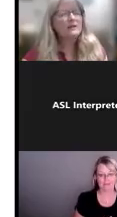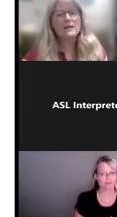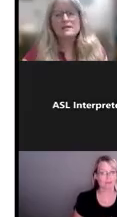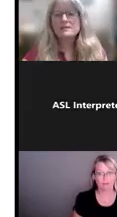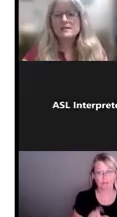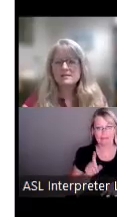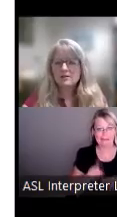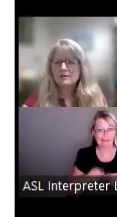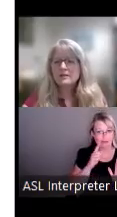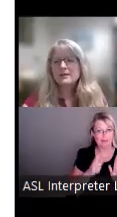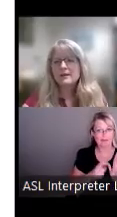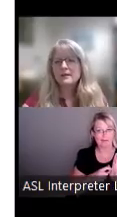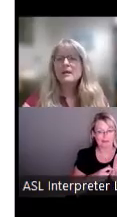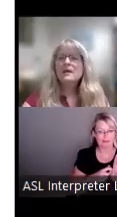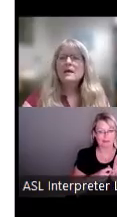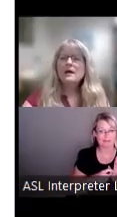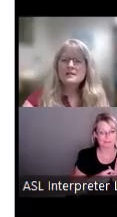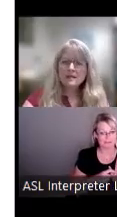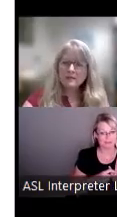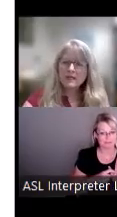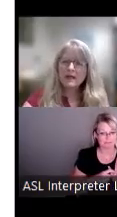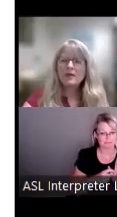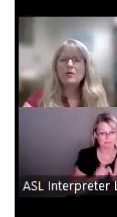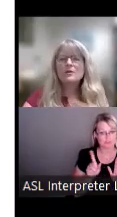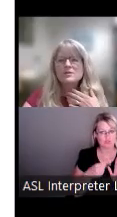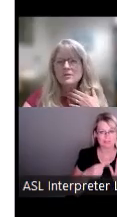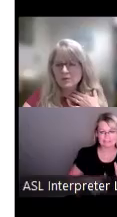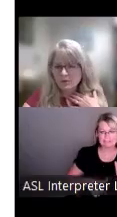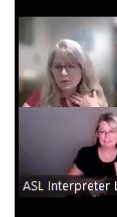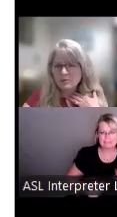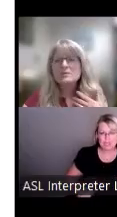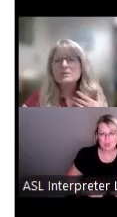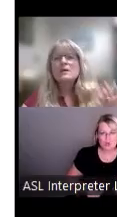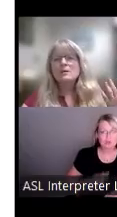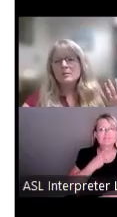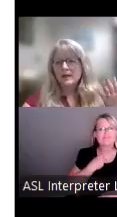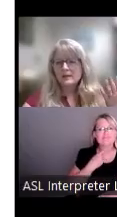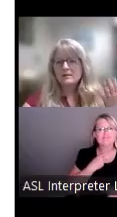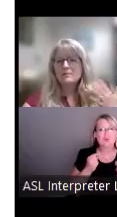recognize necessarily like a tummy ache or a sore throat, but